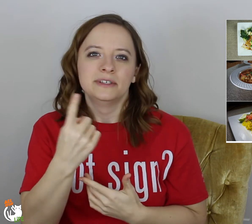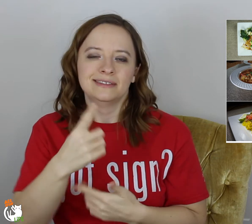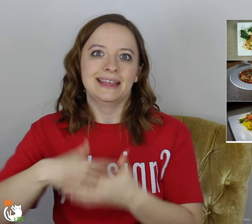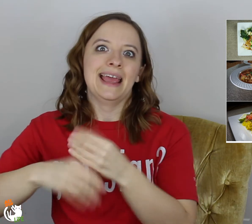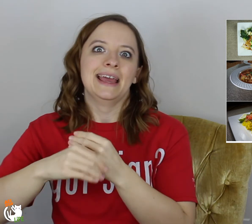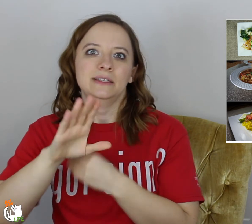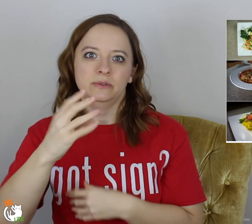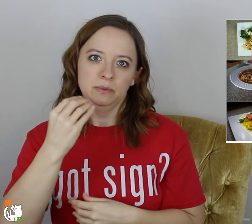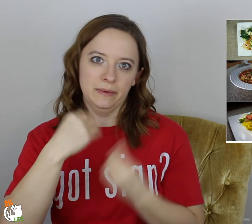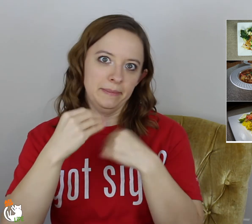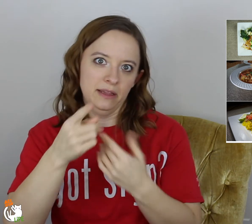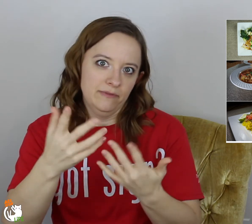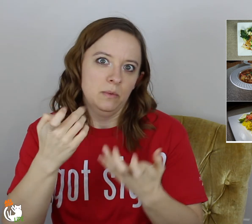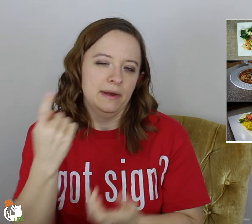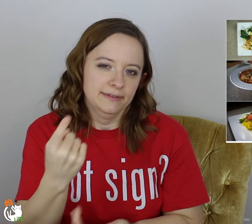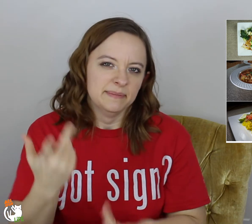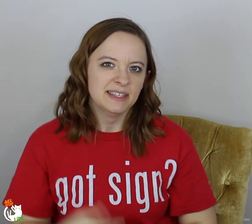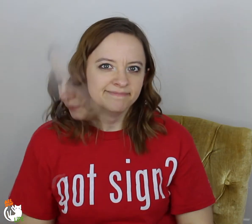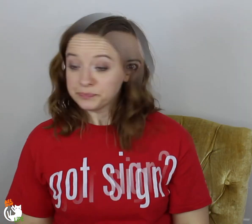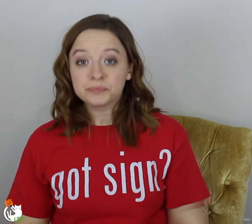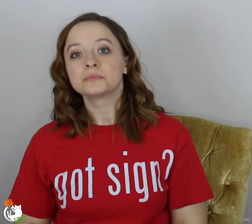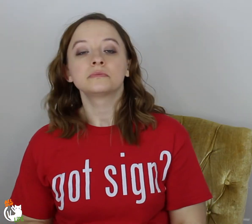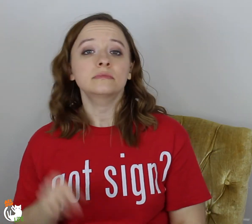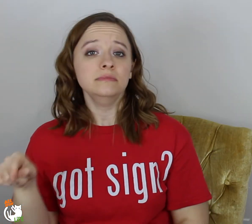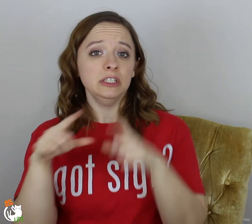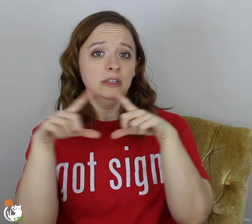So you can always supplement your meal if you want something.